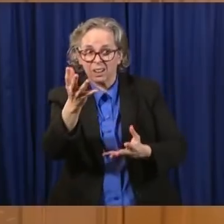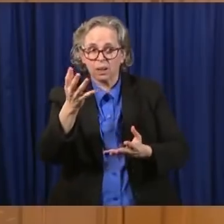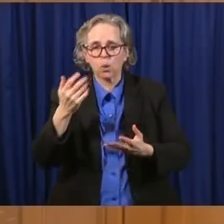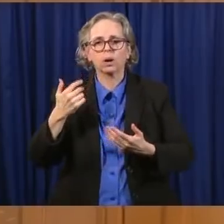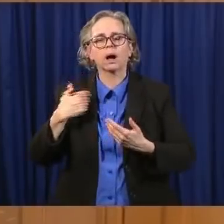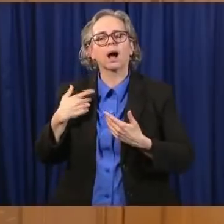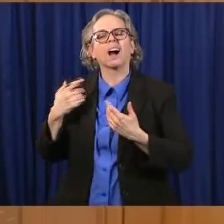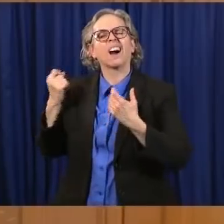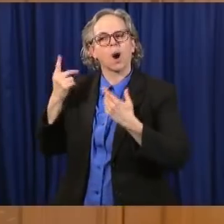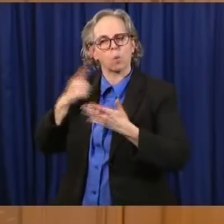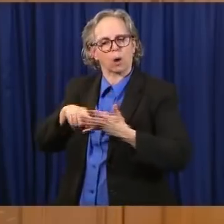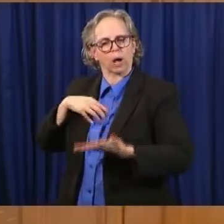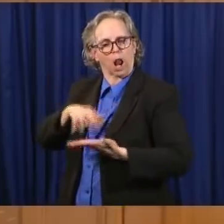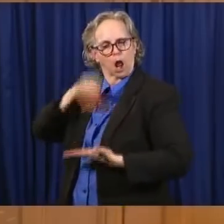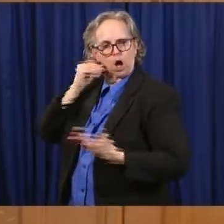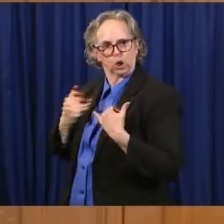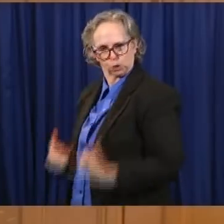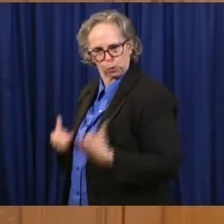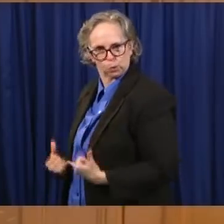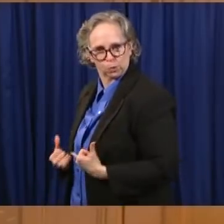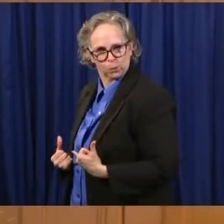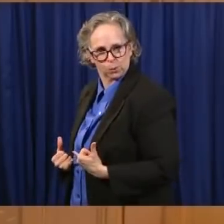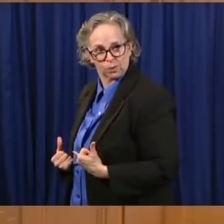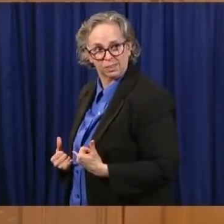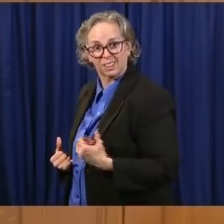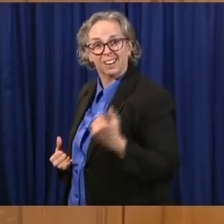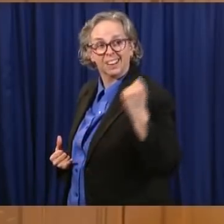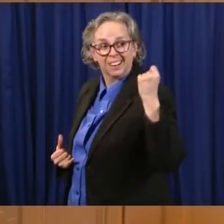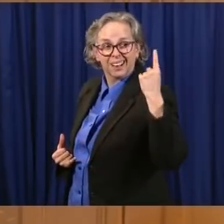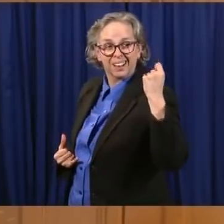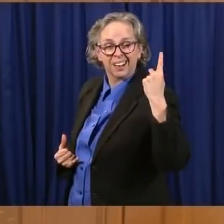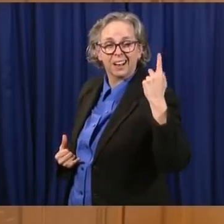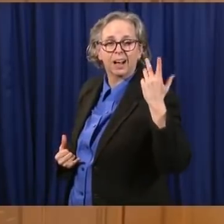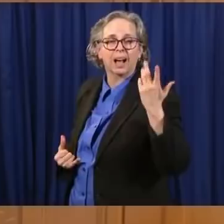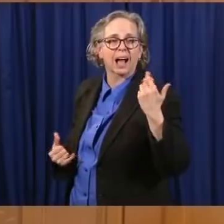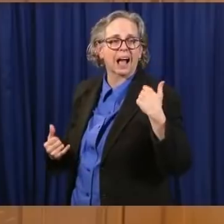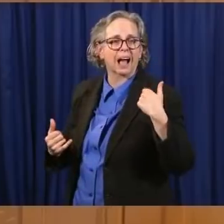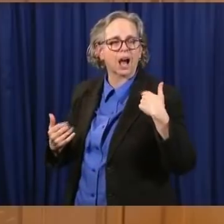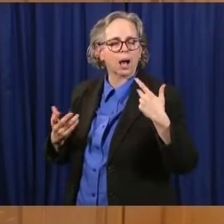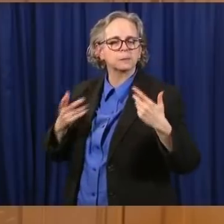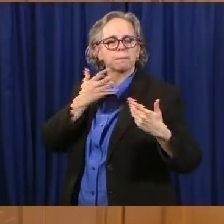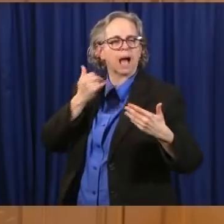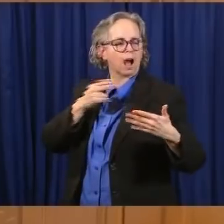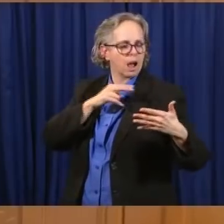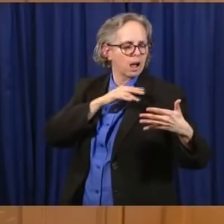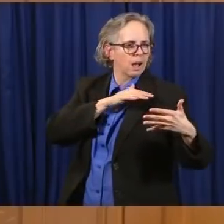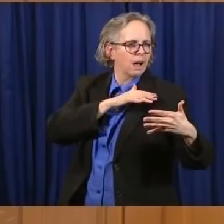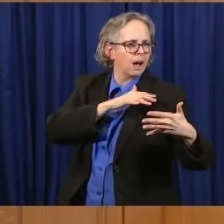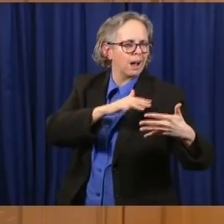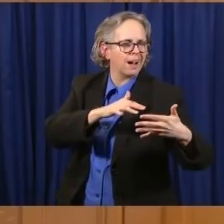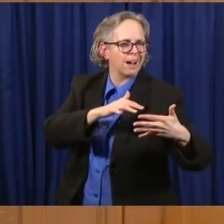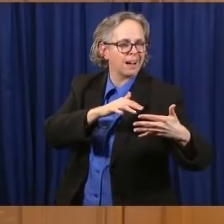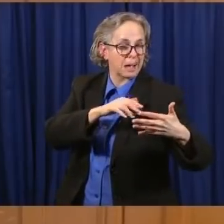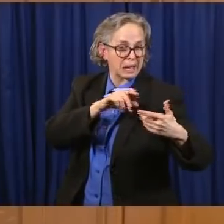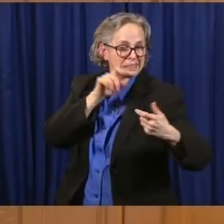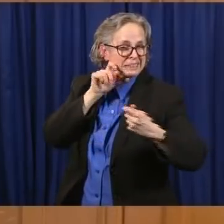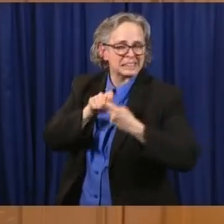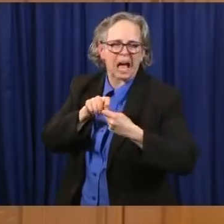EVER EXPERIENCED BEFORE. SO SOME NUMBERS WE GIVE YOU OUR WHAT WE KNOW NOW, AND SOME OF